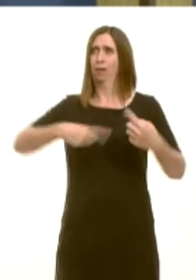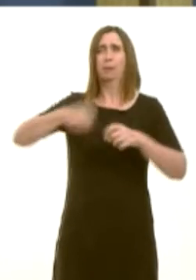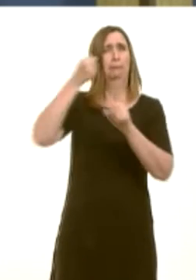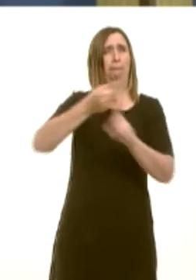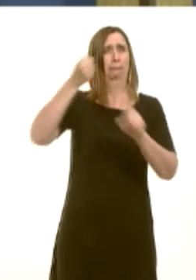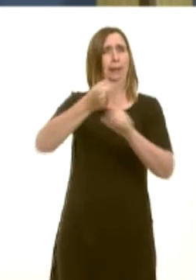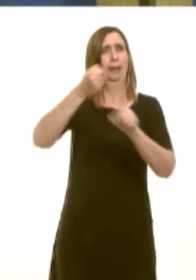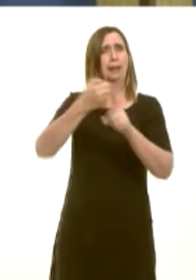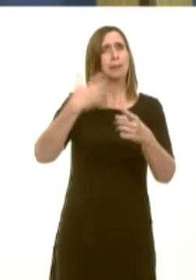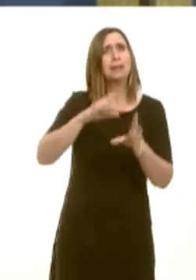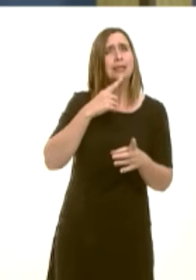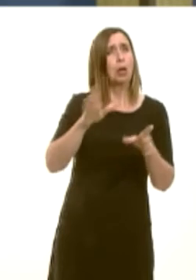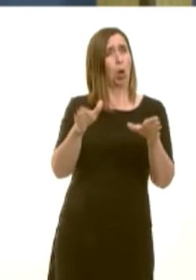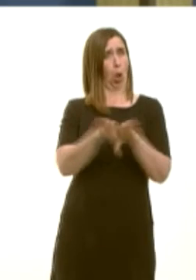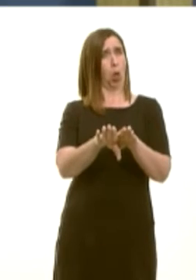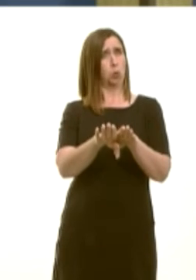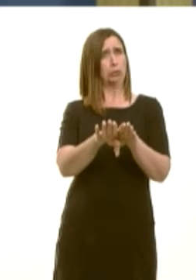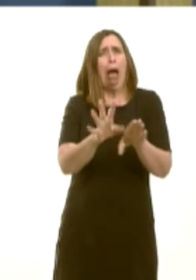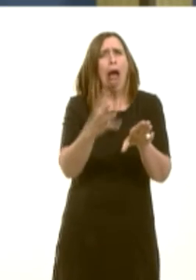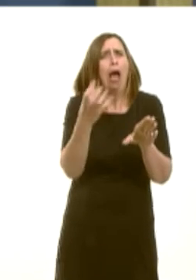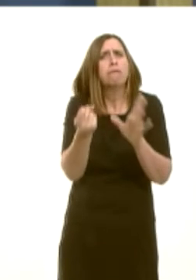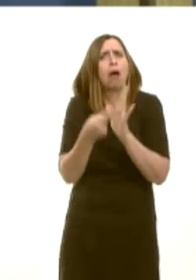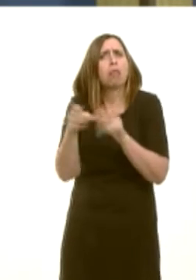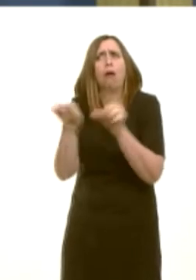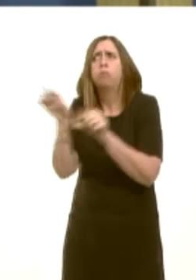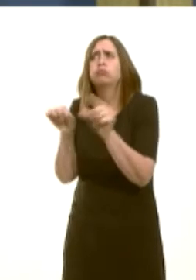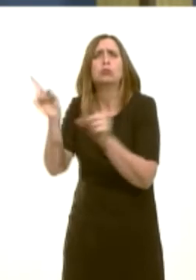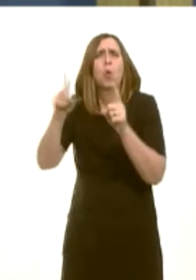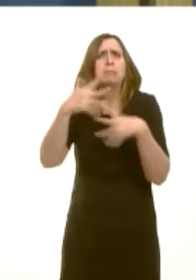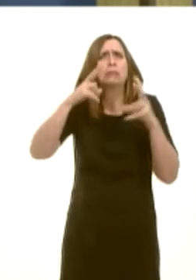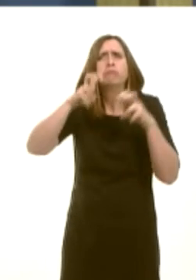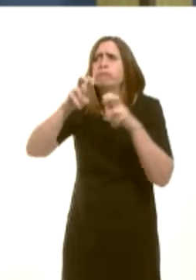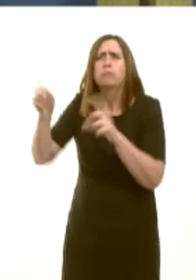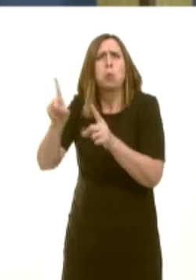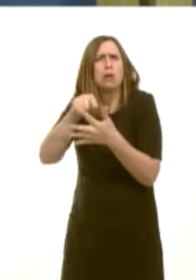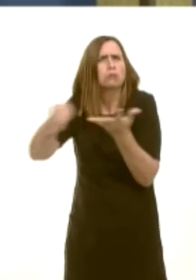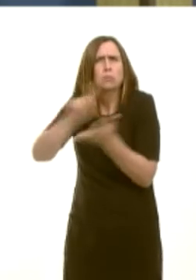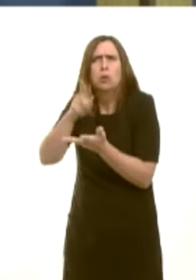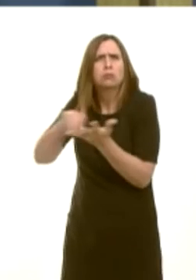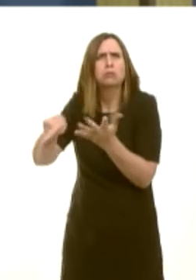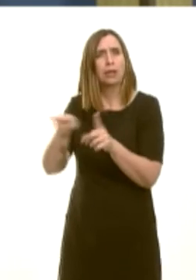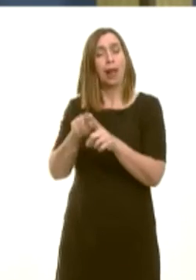on the alternatives that were looked into, such as hard shoulder running, and we havenít